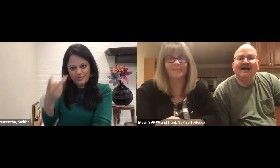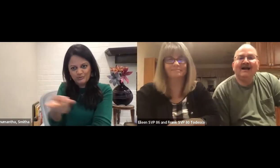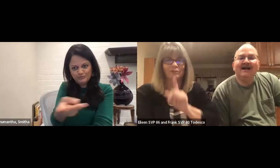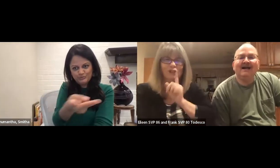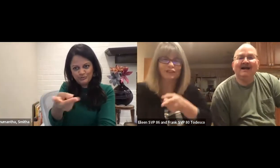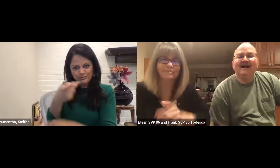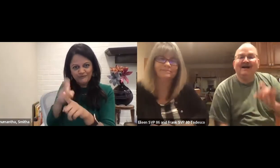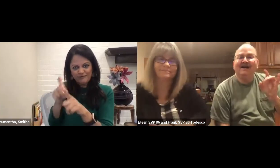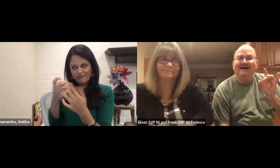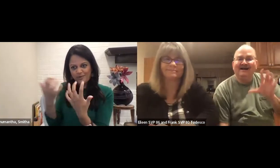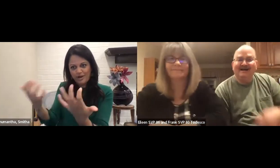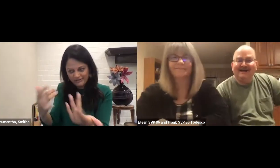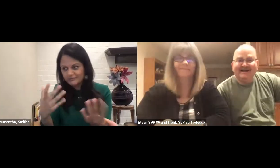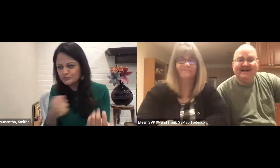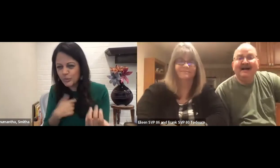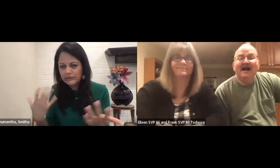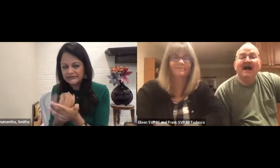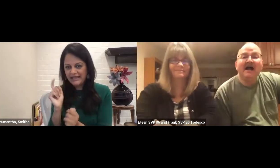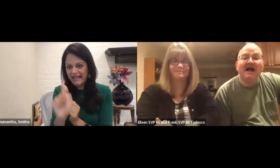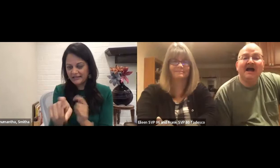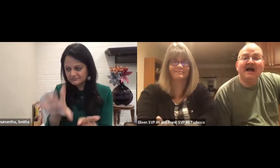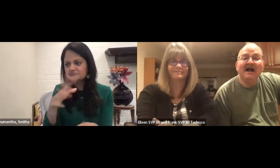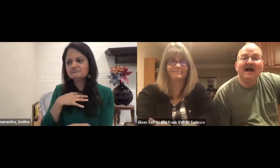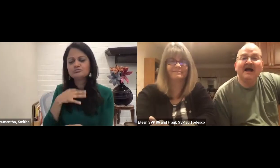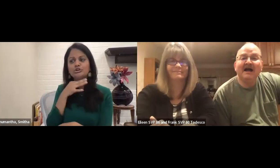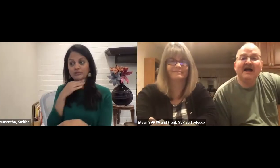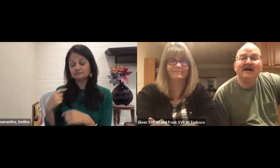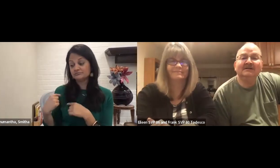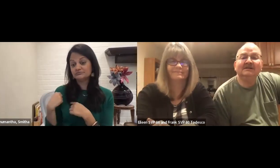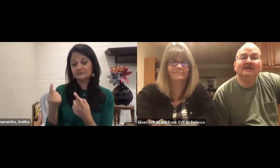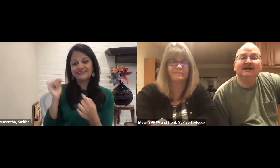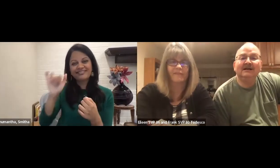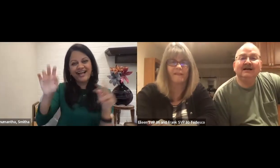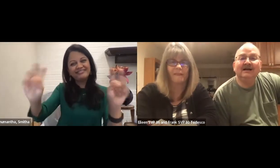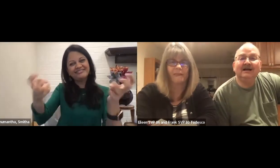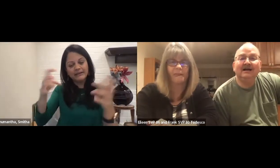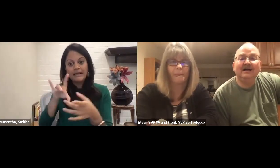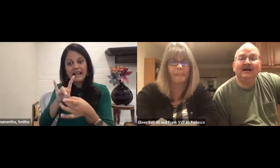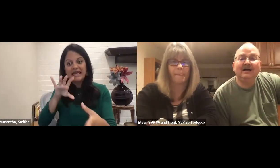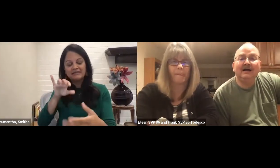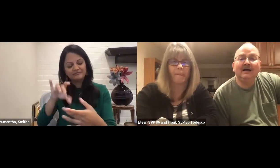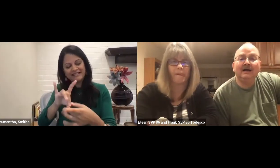So it seems like I have a lot of questions coming in from the audience, so I just want to take the time to ask you a few of those,